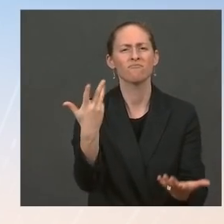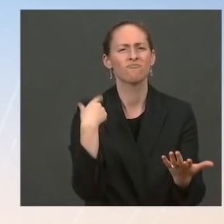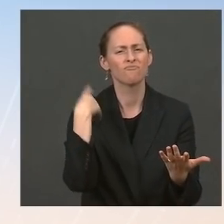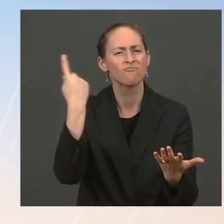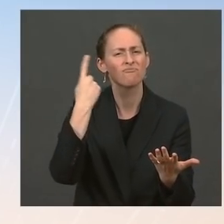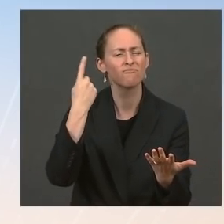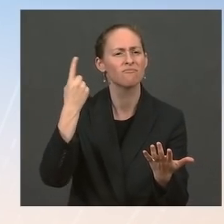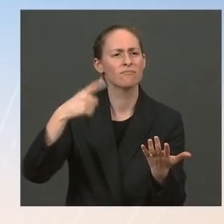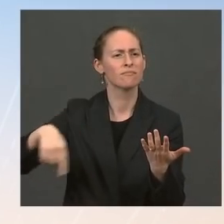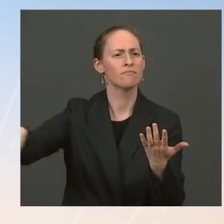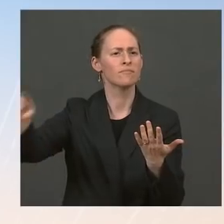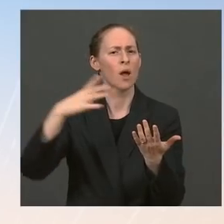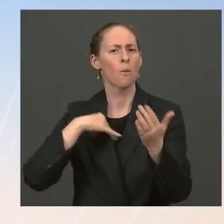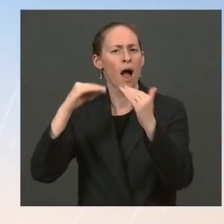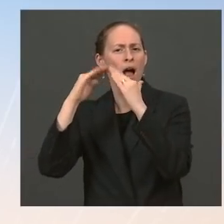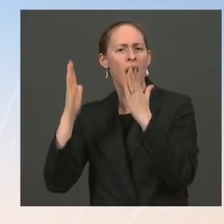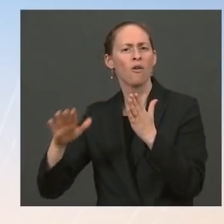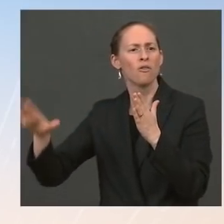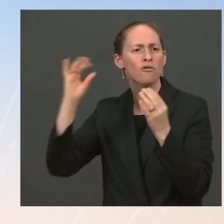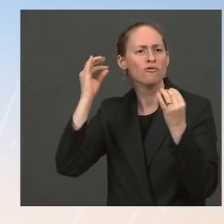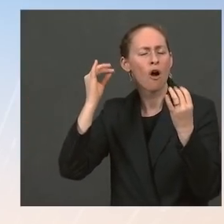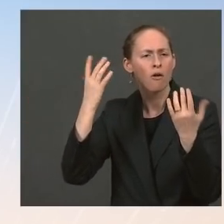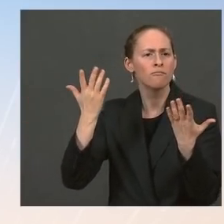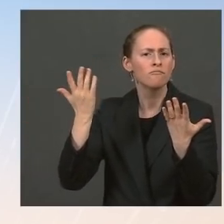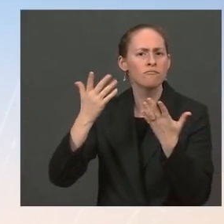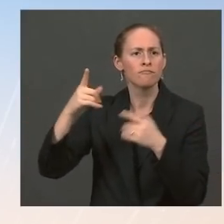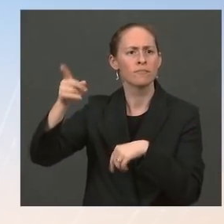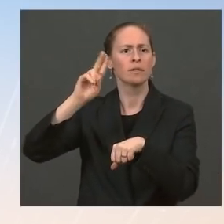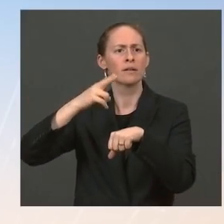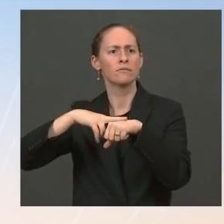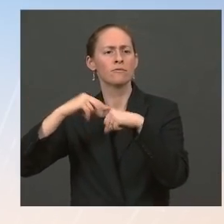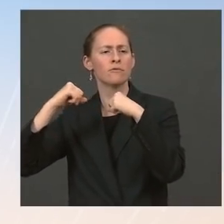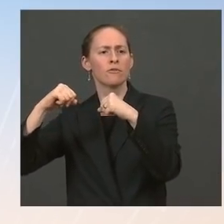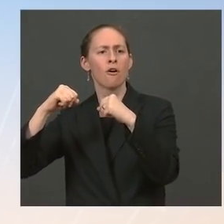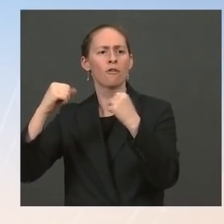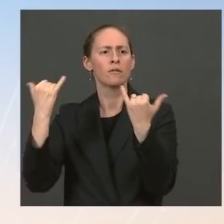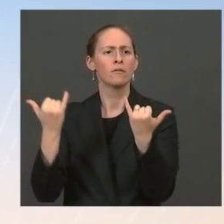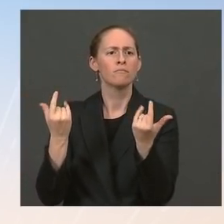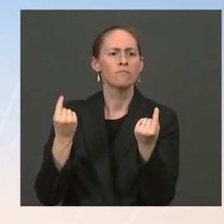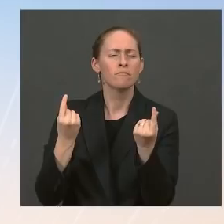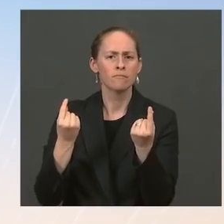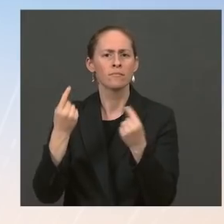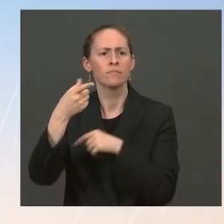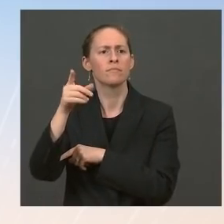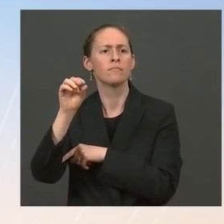there it doesn't need to abide by Pentagon vaccine rules?